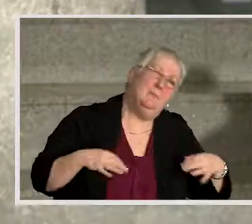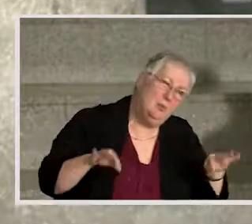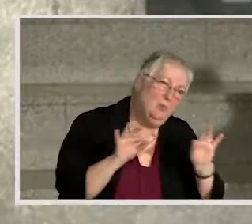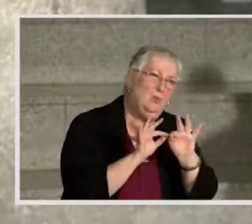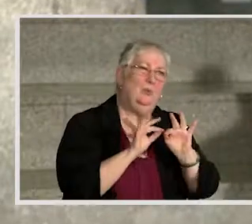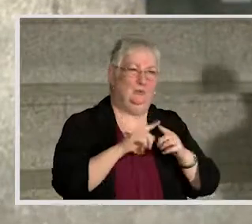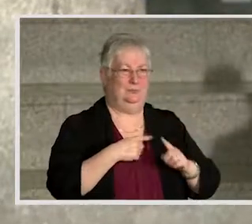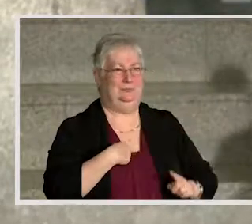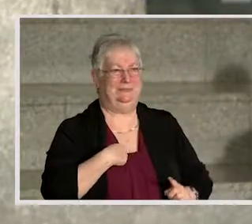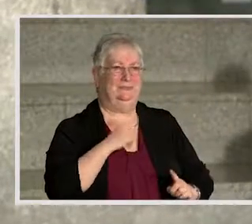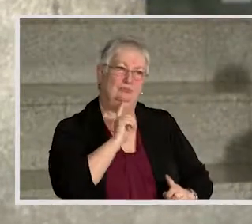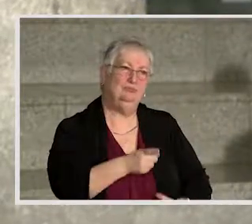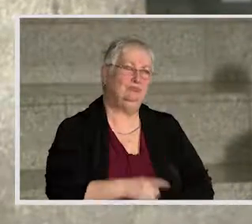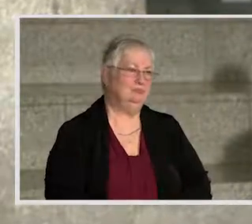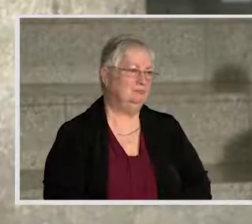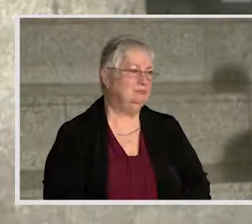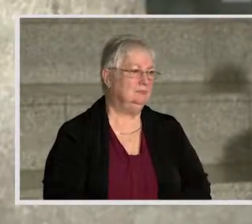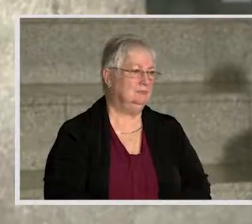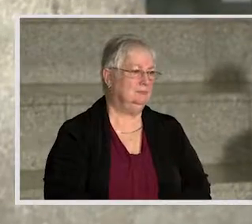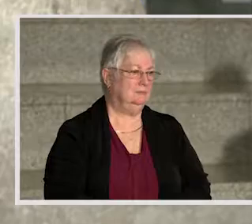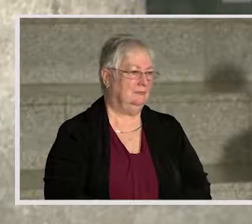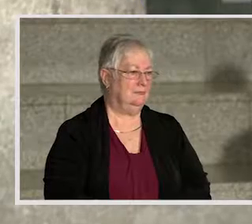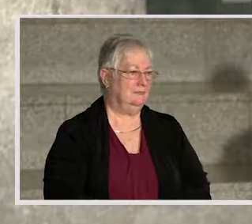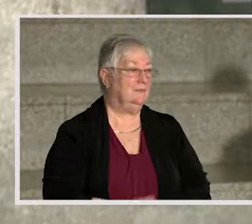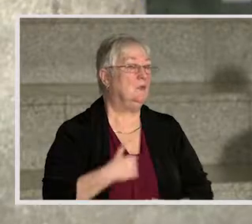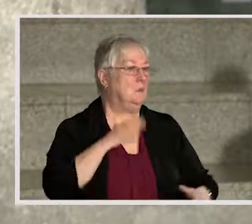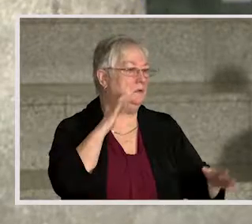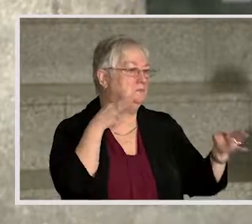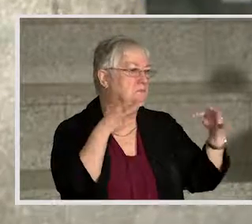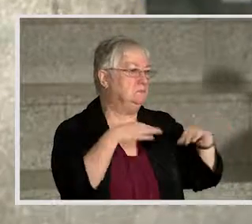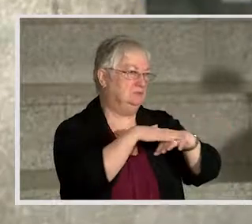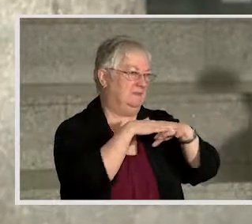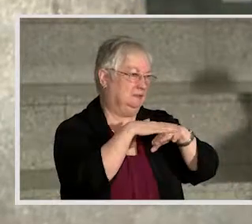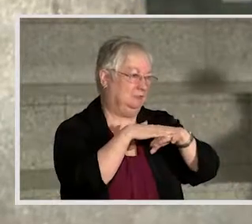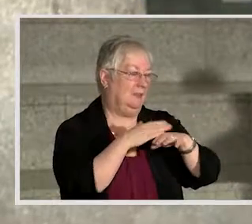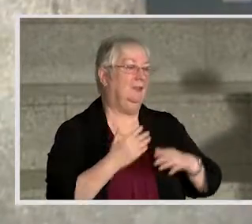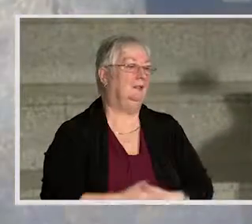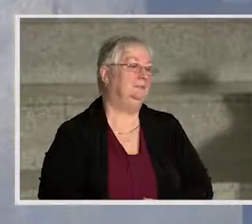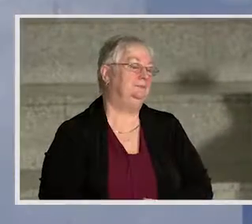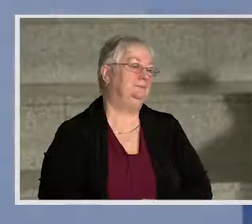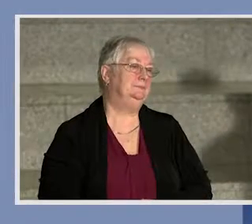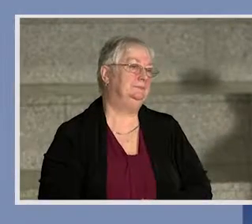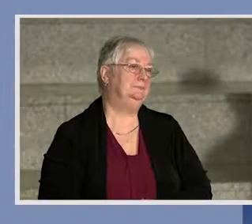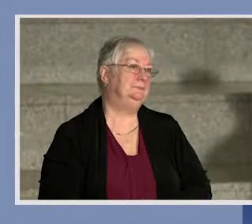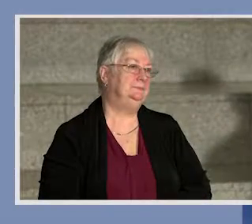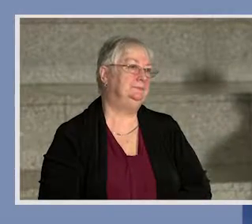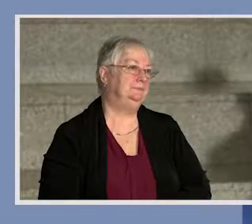THEN GIVE YOU A LITTLE BUDGET 101 TO HELP YOU COMPLETE YOUR EXERCISE TONIGHT. SO THE SLIDE THAT YOU SEE HERE